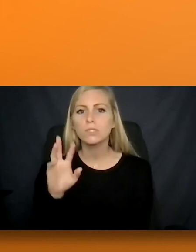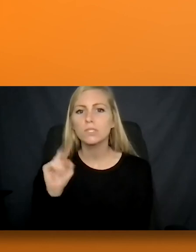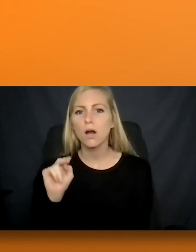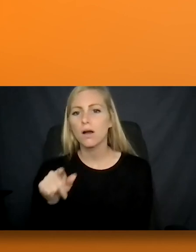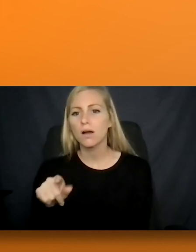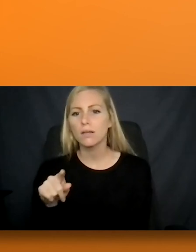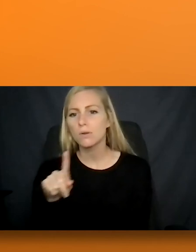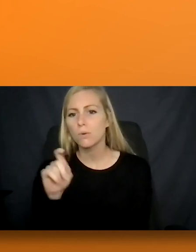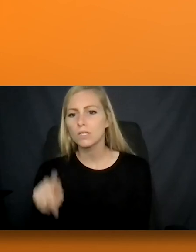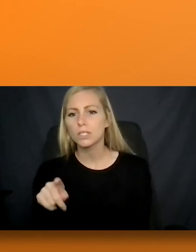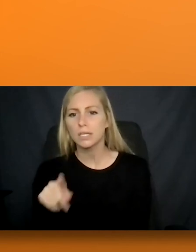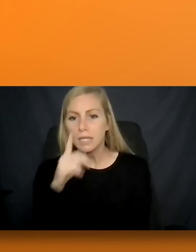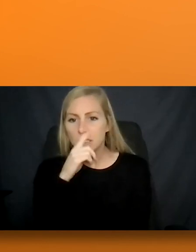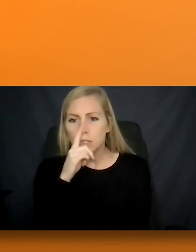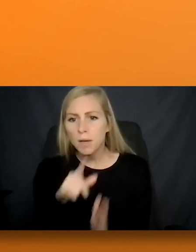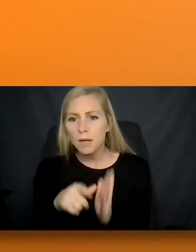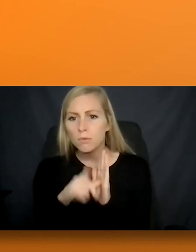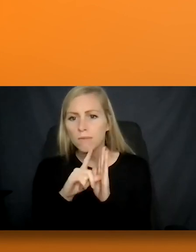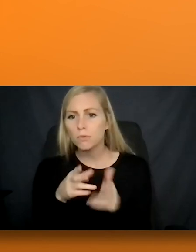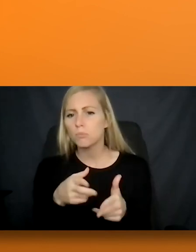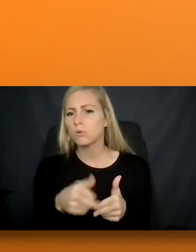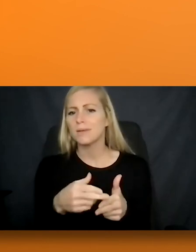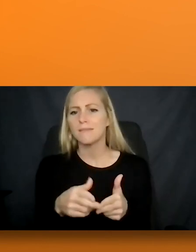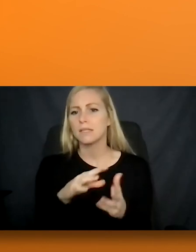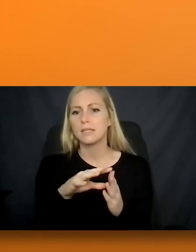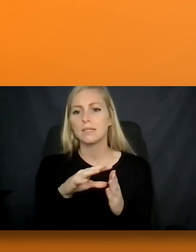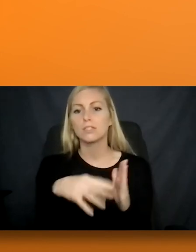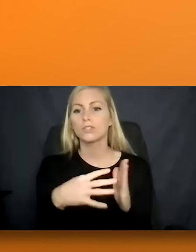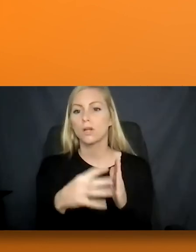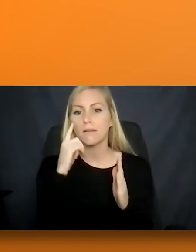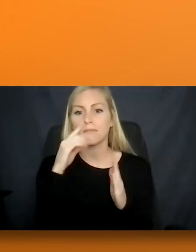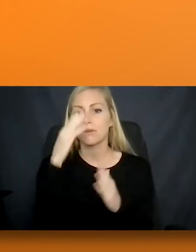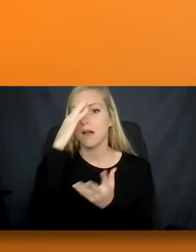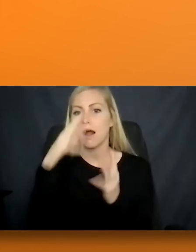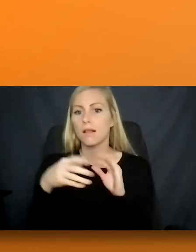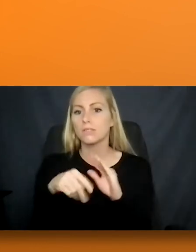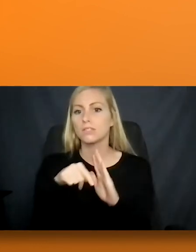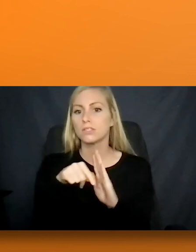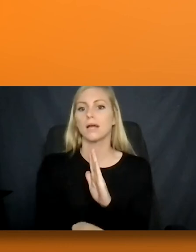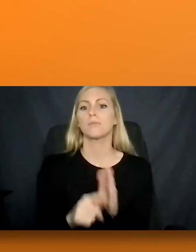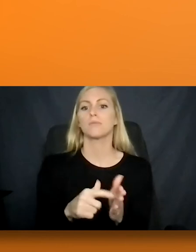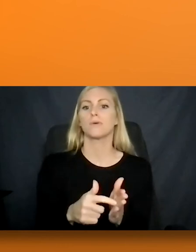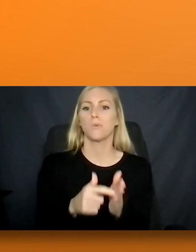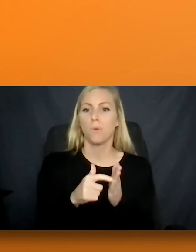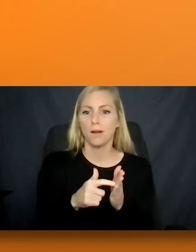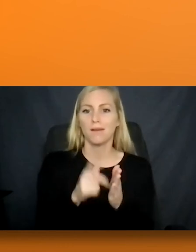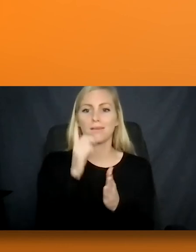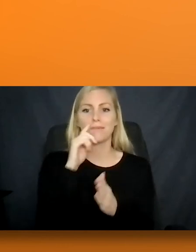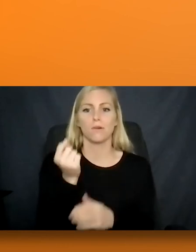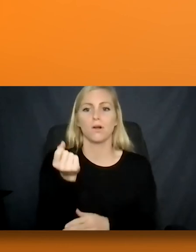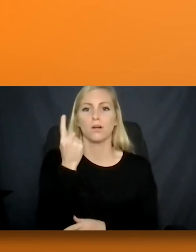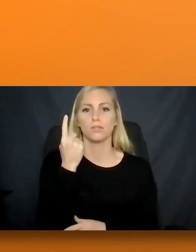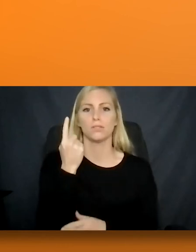So I have a question, says, "Can you review briefly "the chart of knowledge depth necessary to understand a text?"